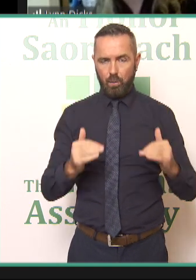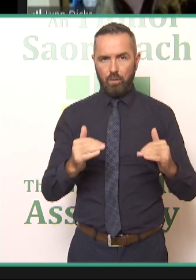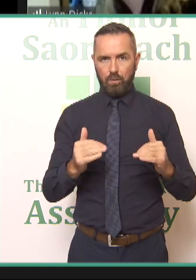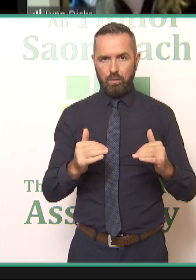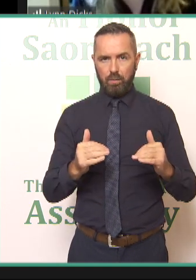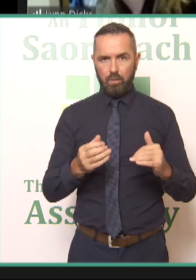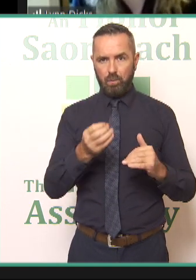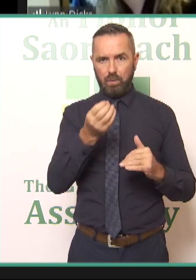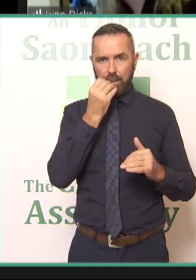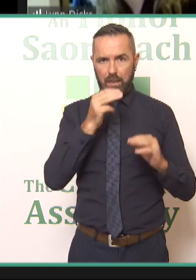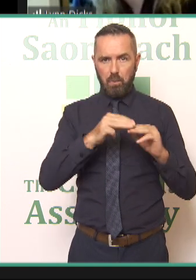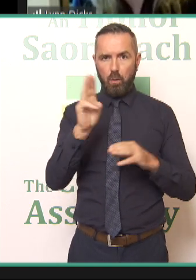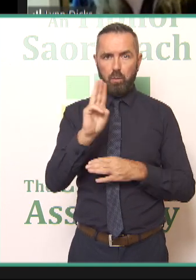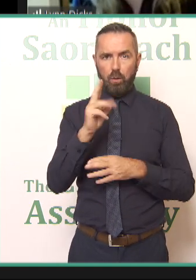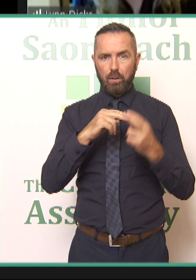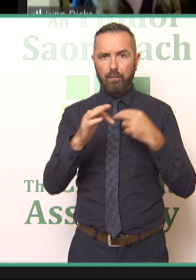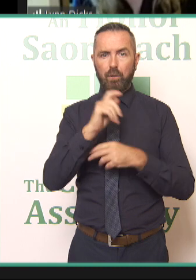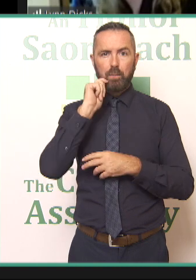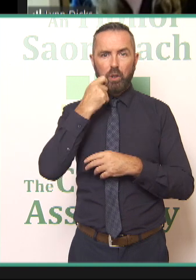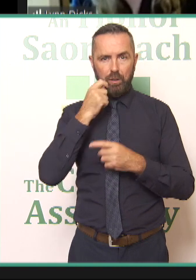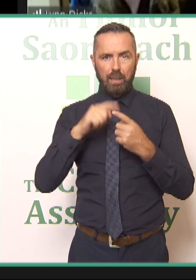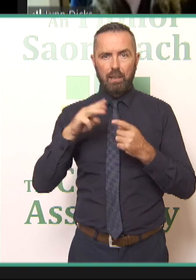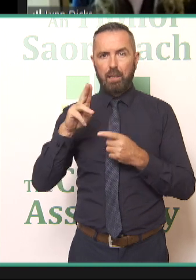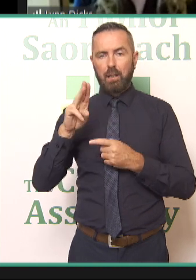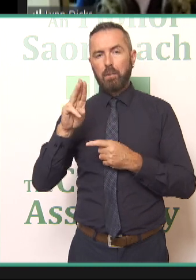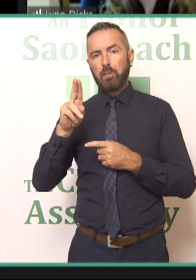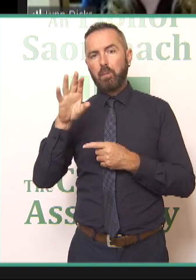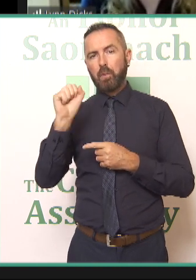more more of our protein coming from nuts and pulses and just a little bit less meat